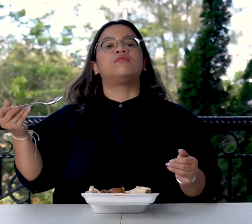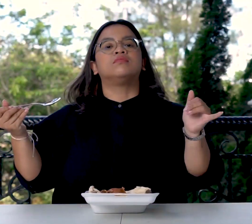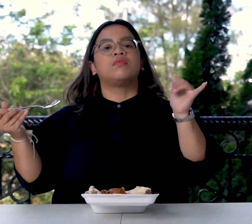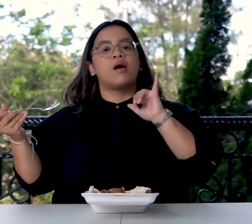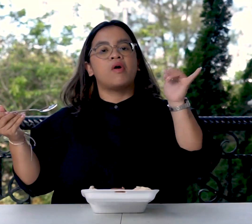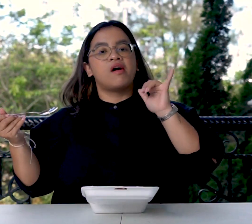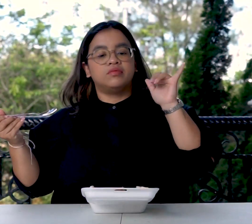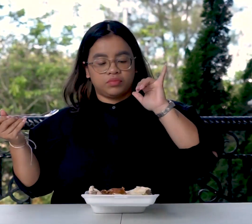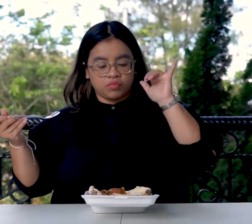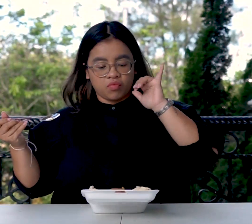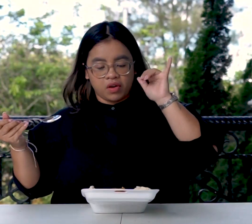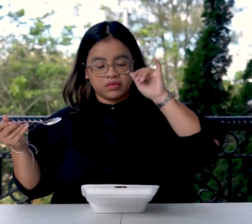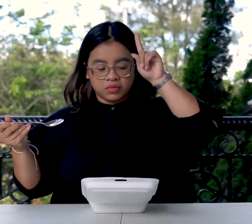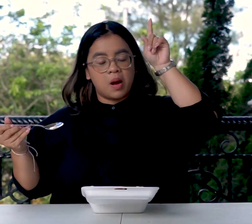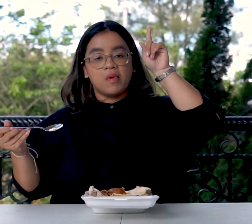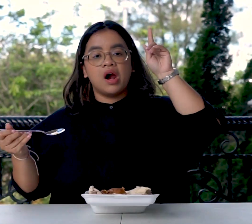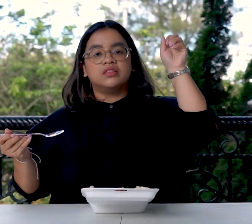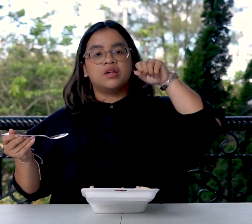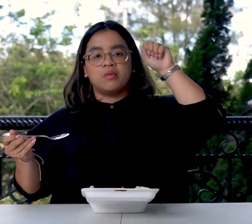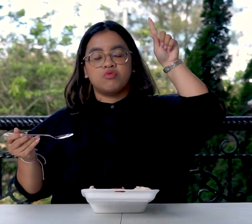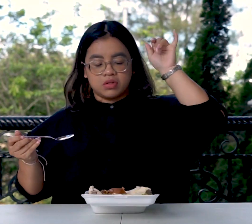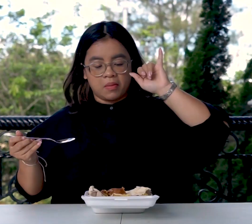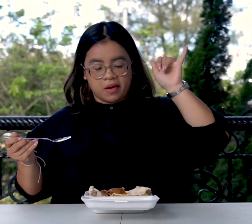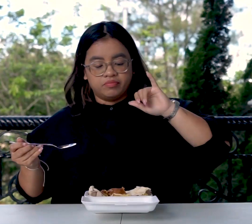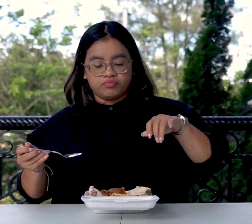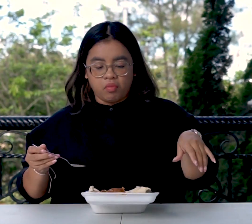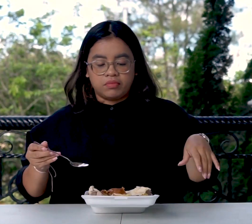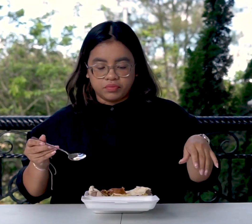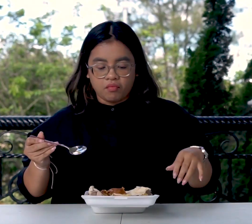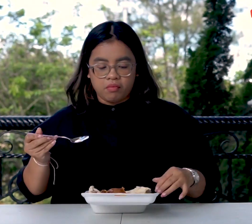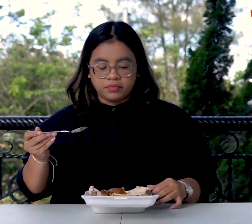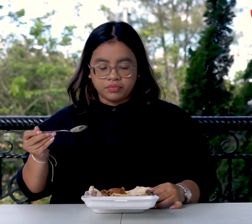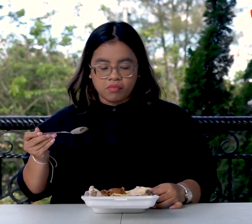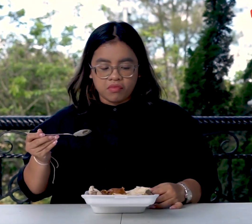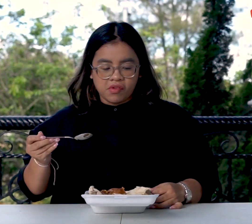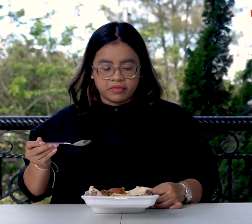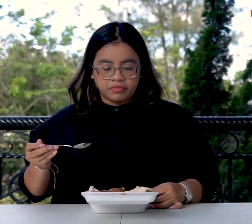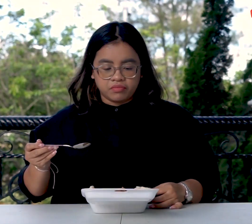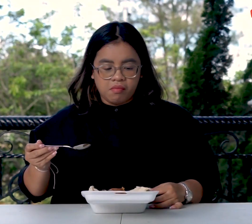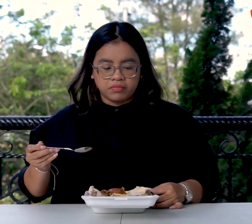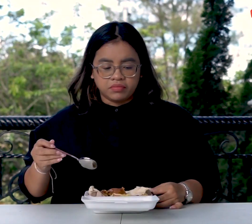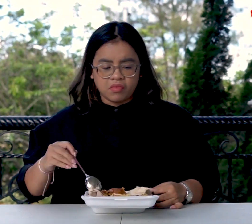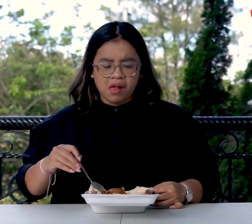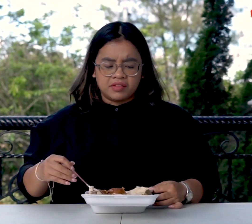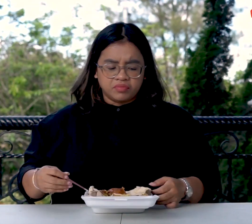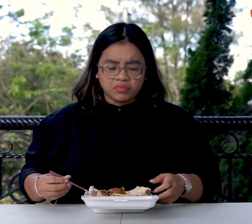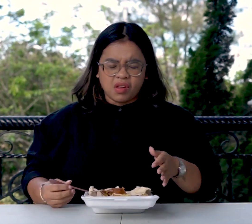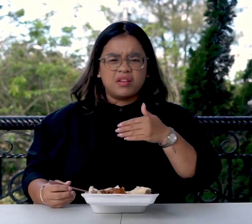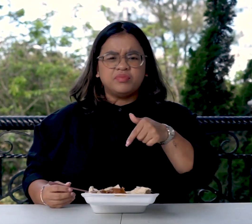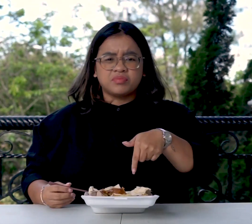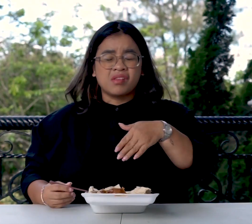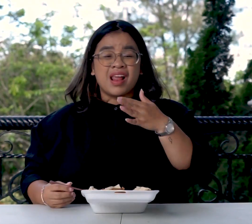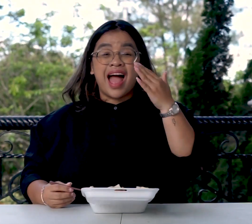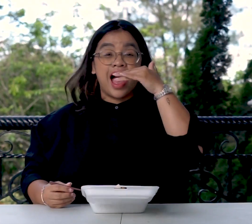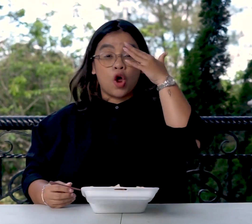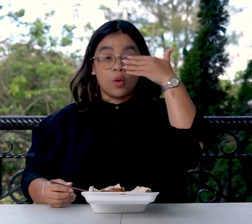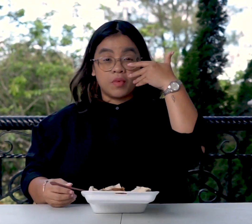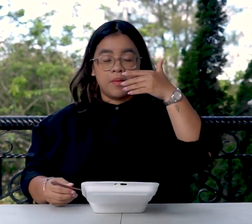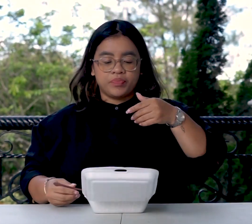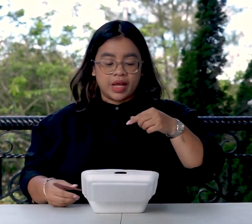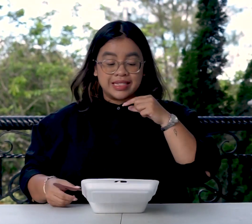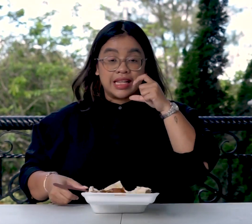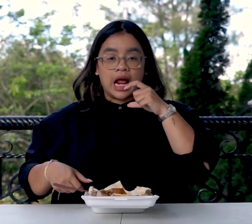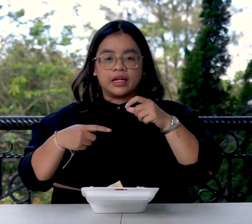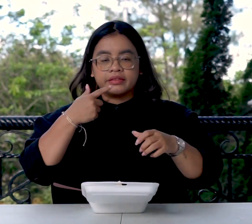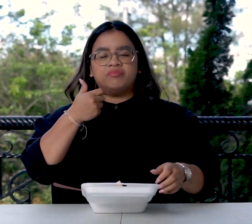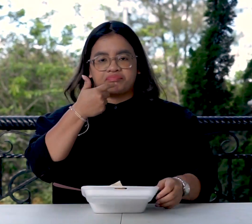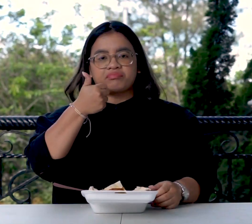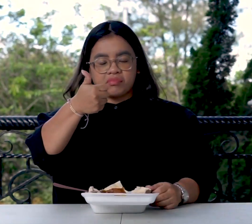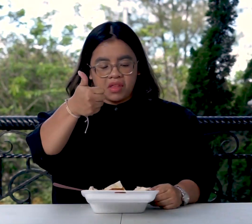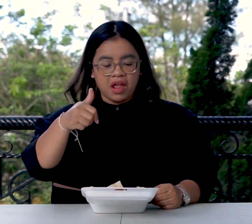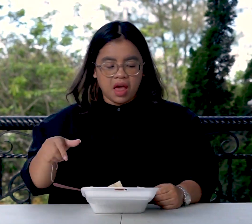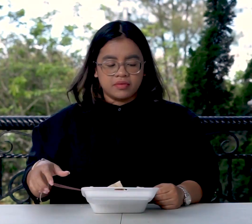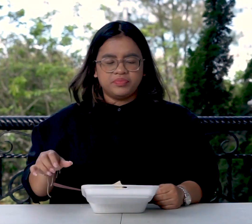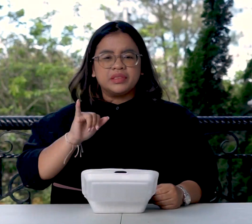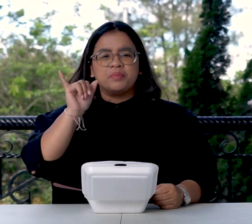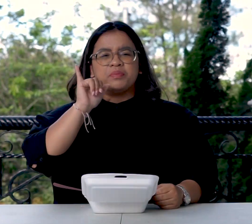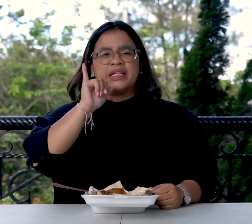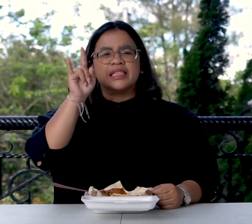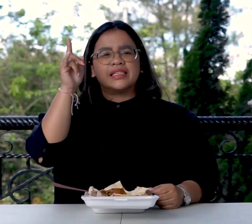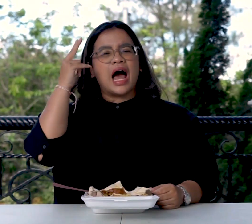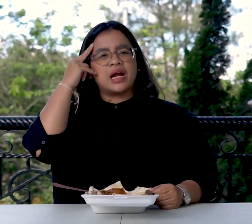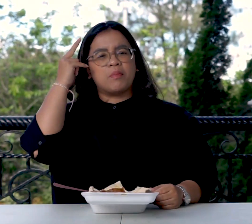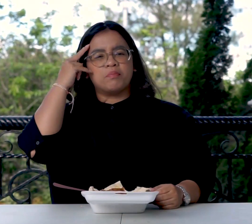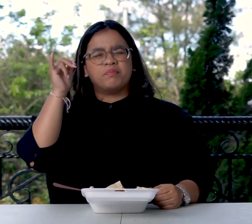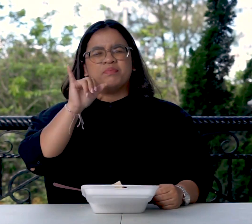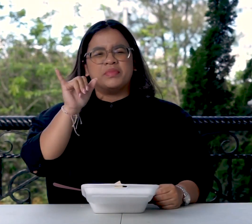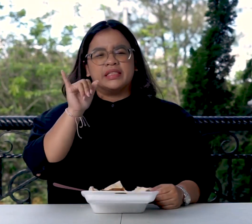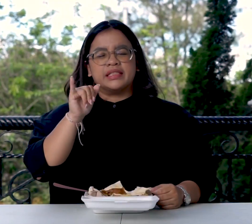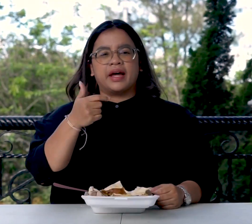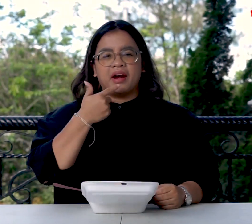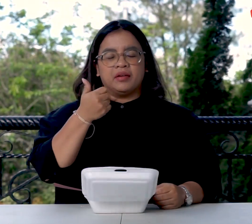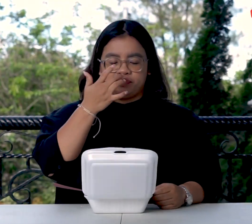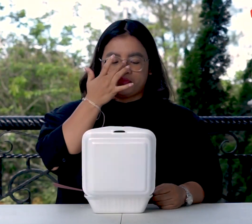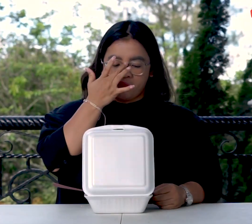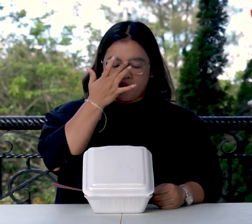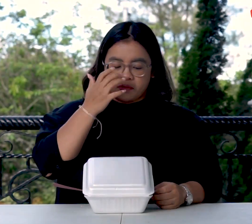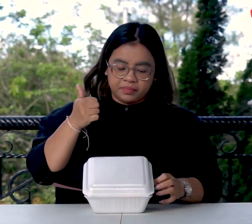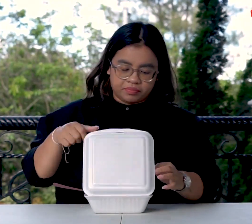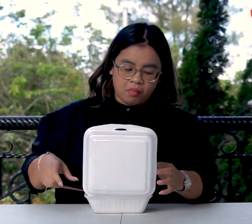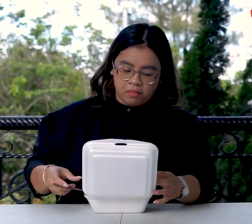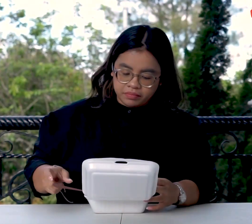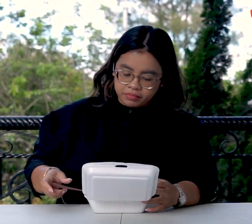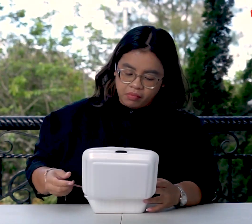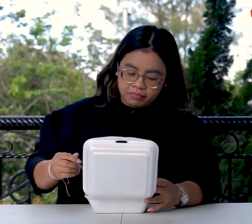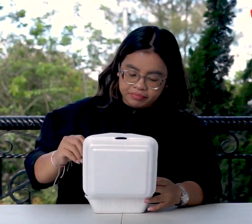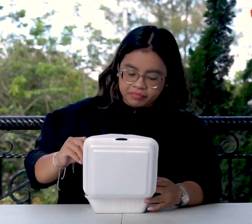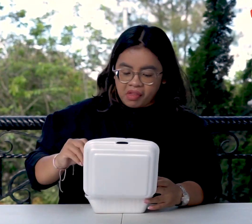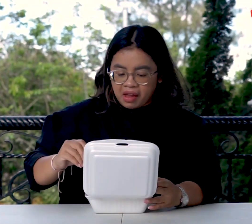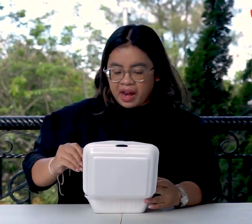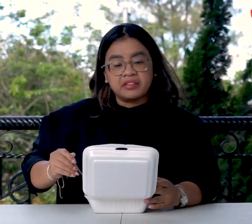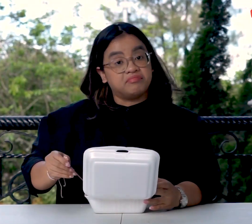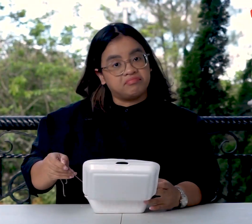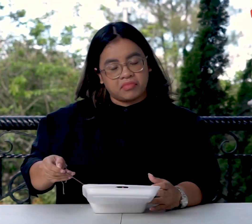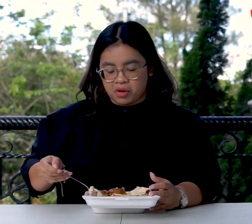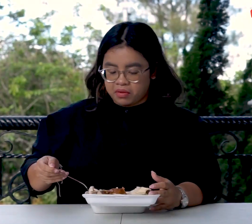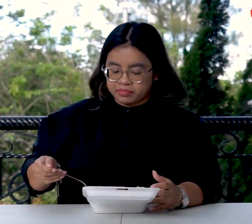It tasted the same when I tried it in Singapore, the aroma tastes exactly like Arabic, delicious